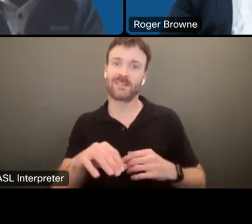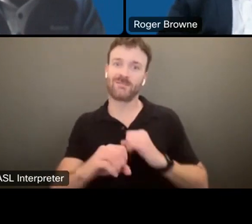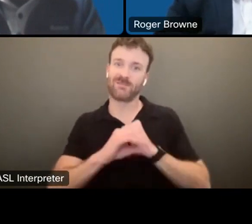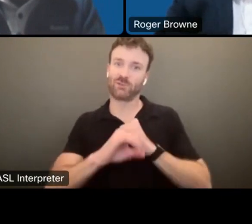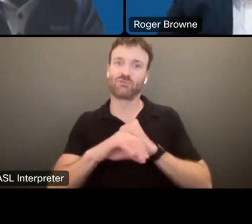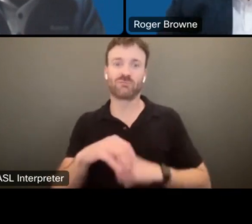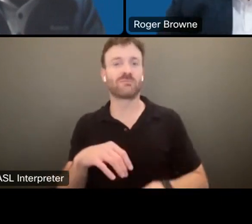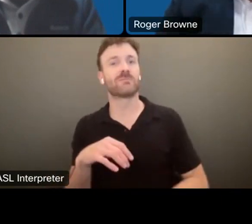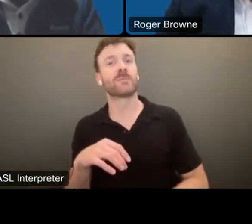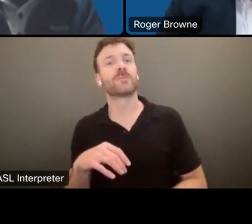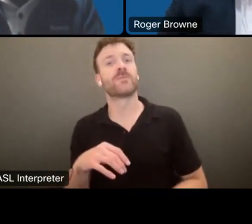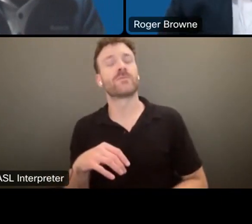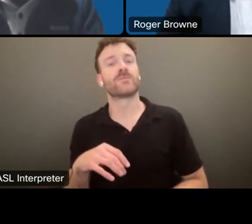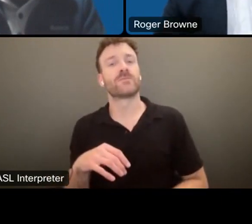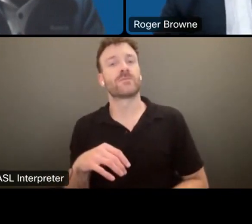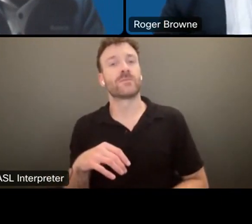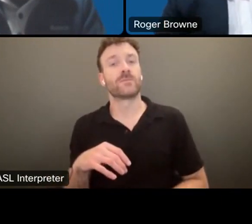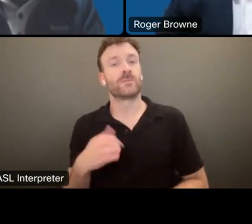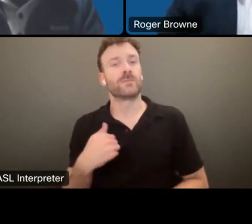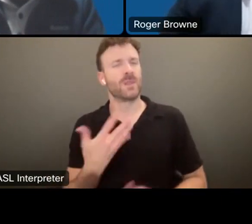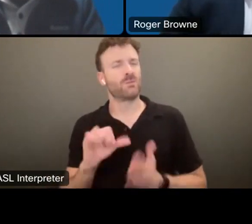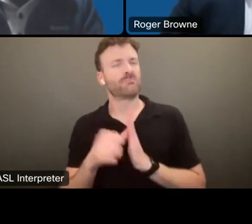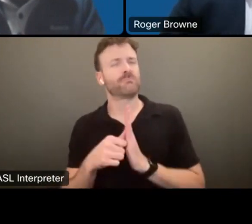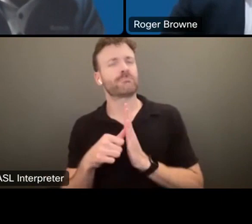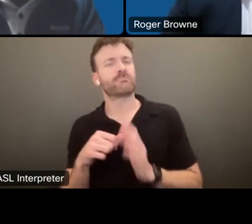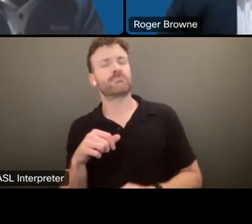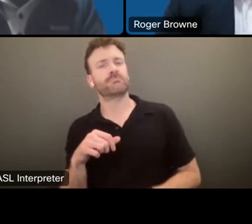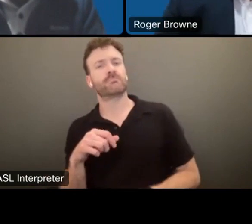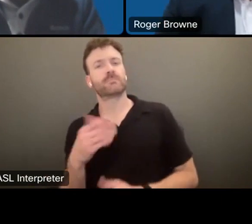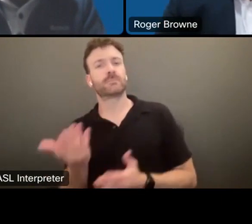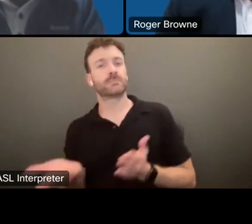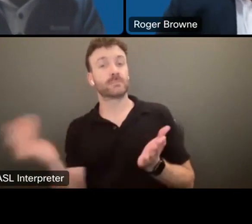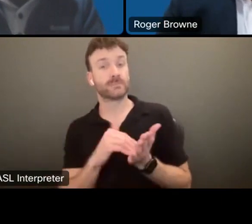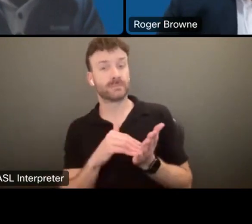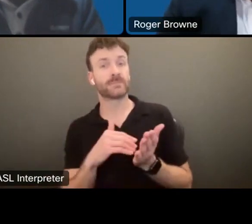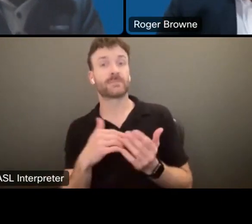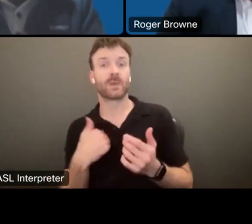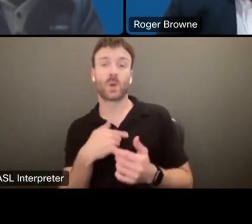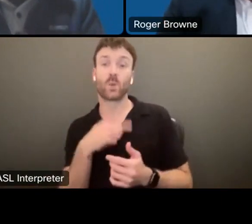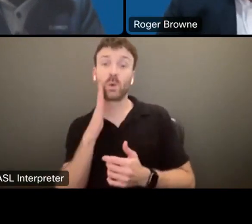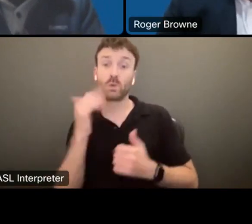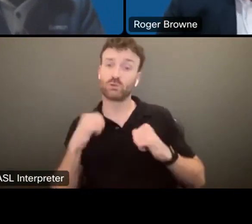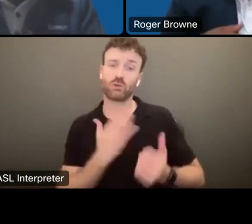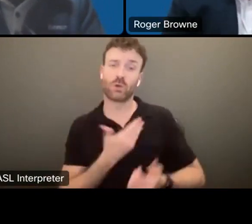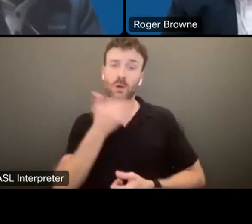I do also want to emphasize though that, again, we're going to do the best we can with respect